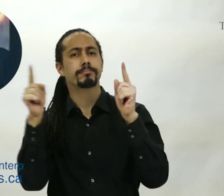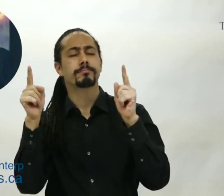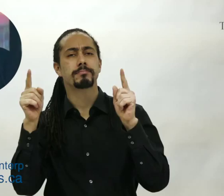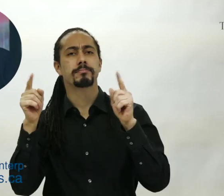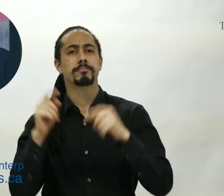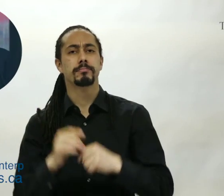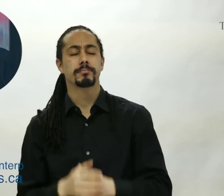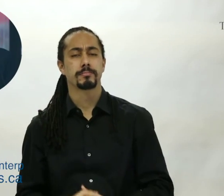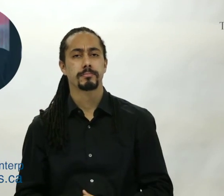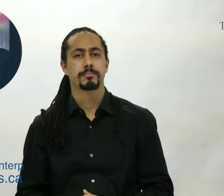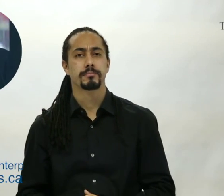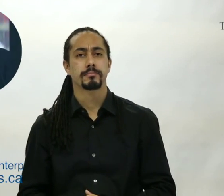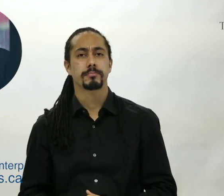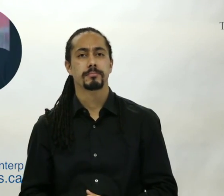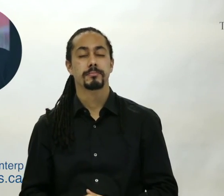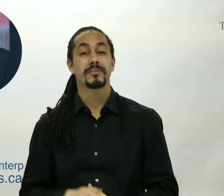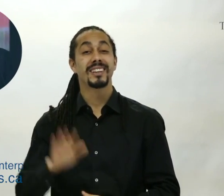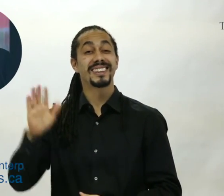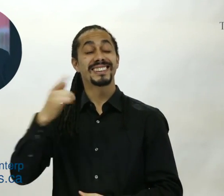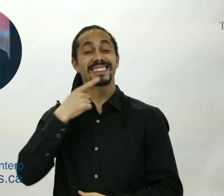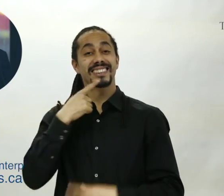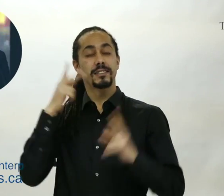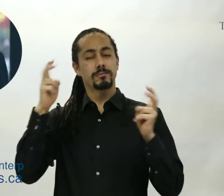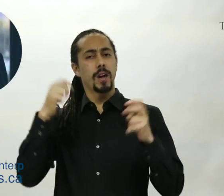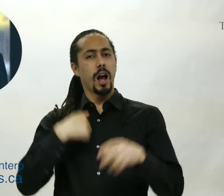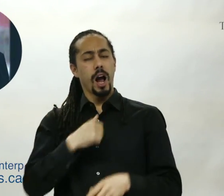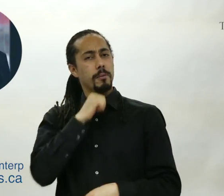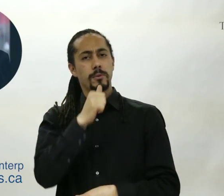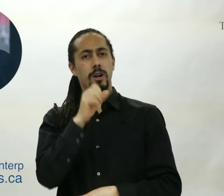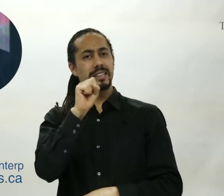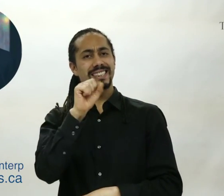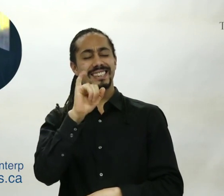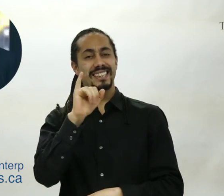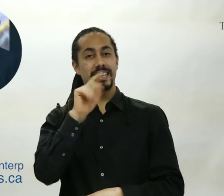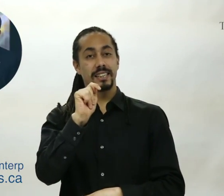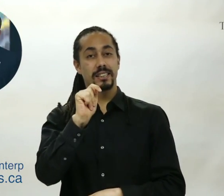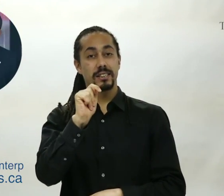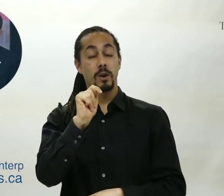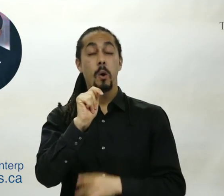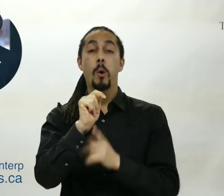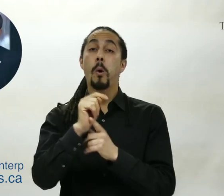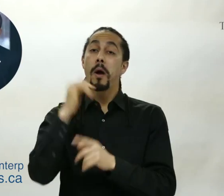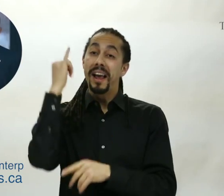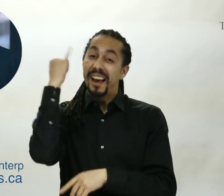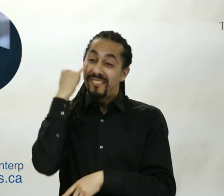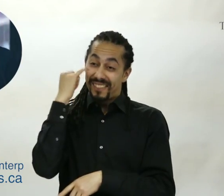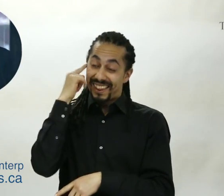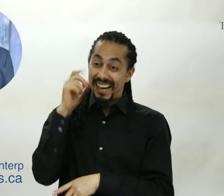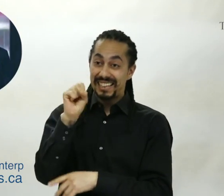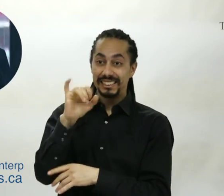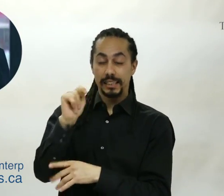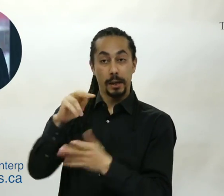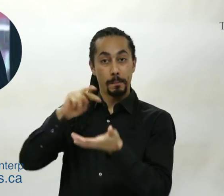victories. I am not a saint, he said,